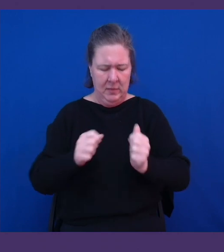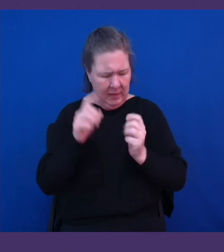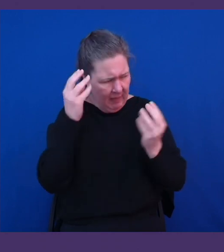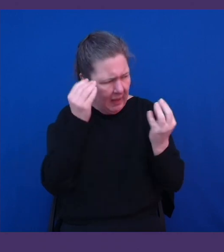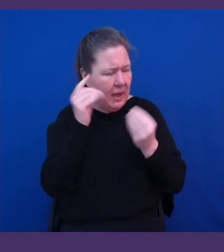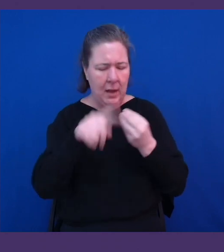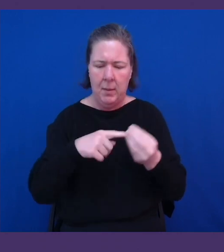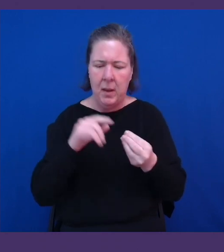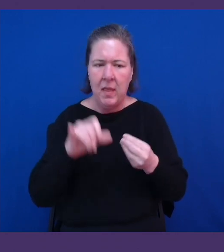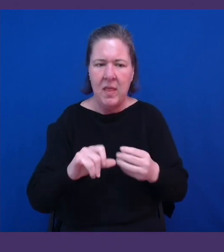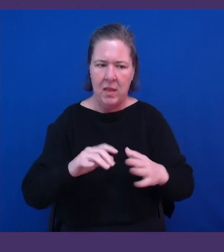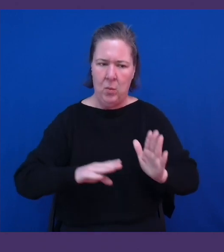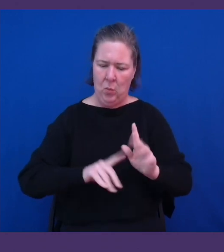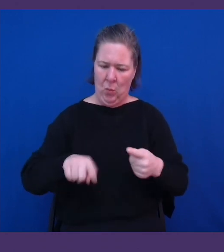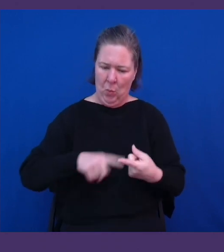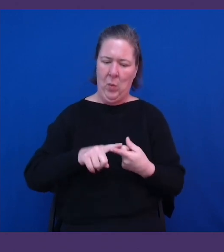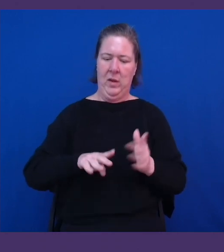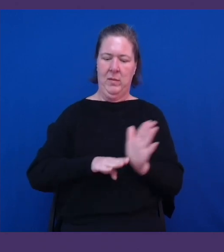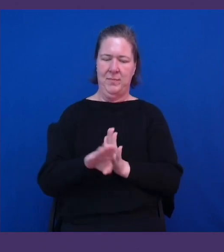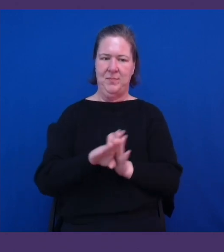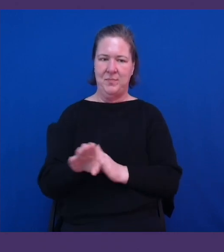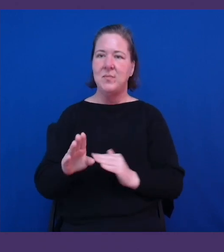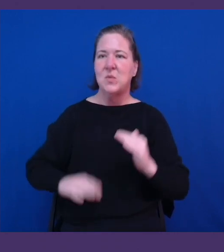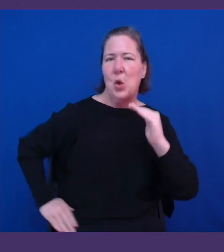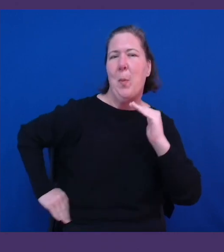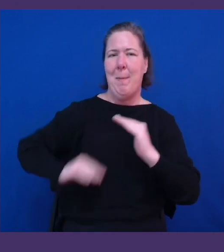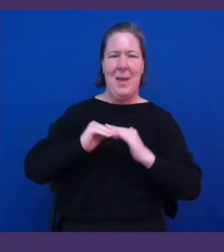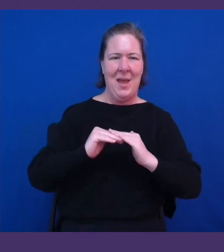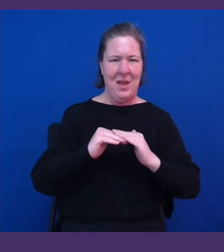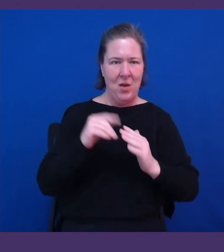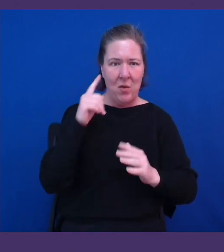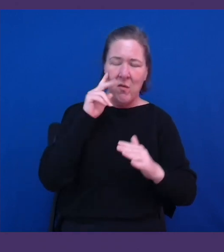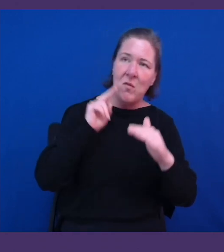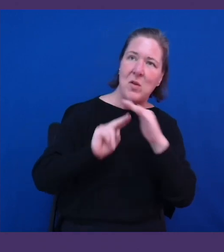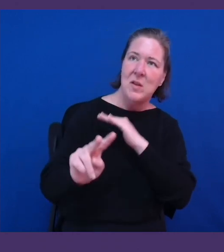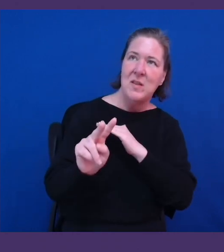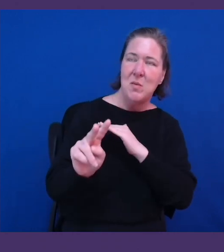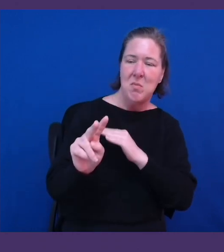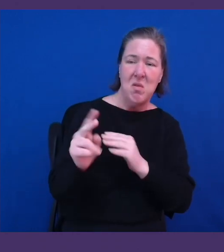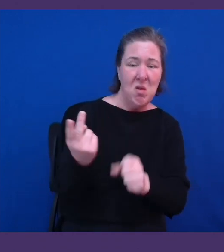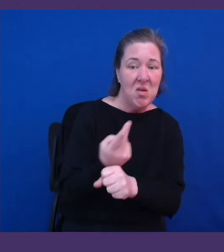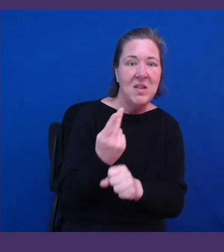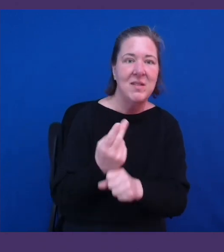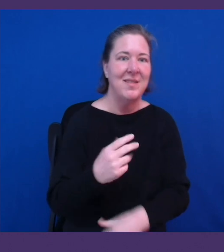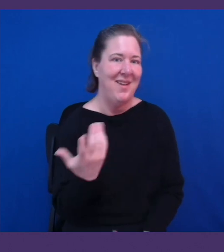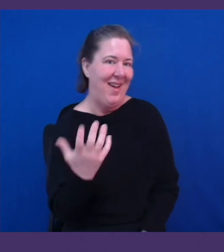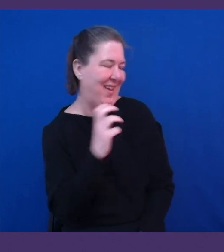Jamie Dean: Yeah, "maximizing foreseeable use", I think, is the language. No, you got it.